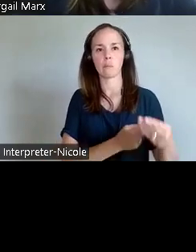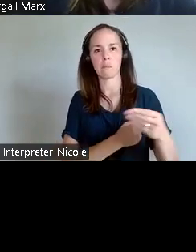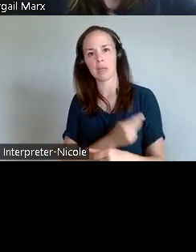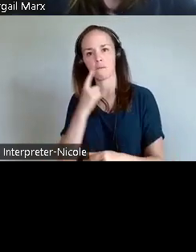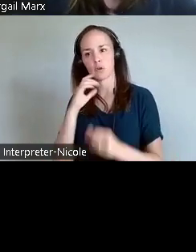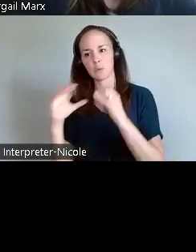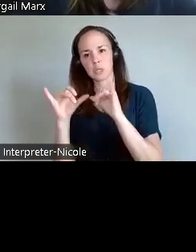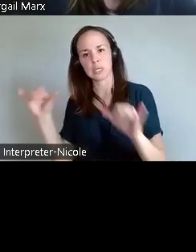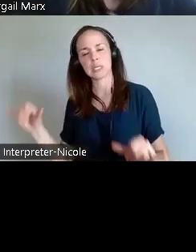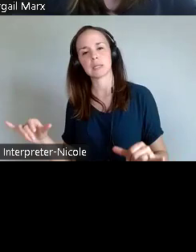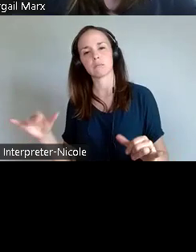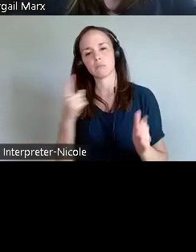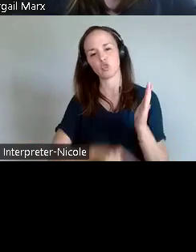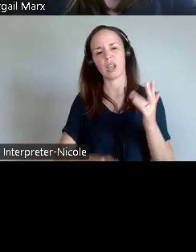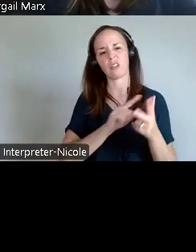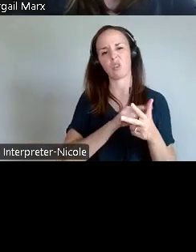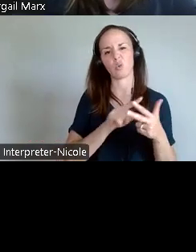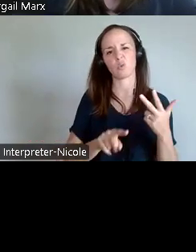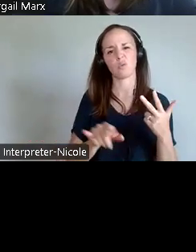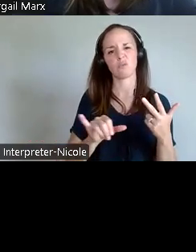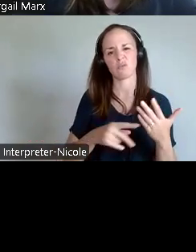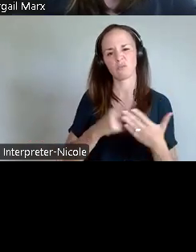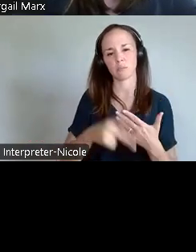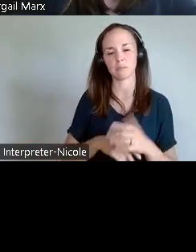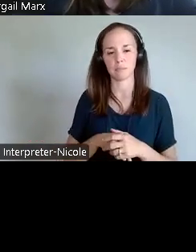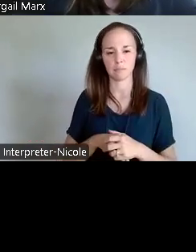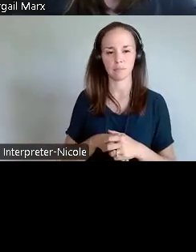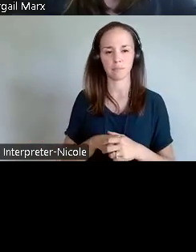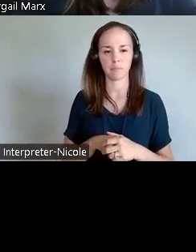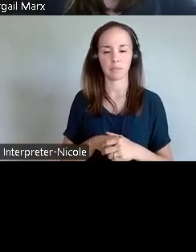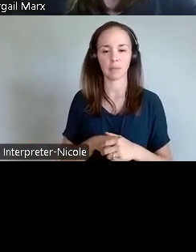that you check out these resources as well. And Laura put in the chat that she has a funding